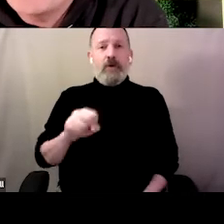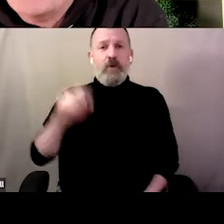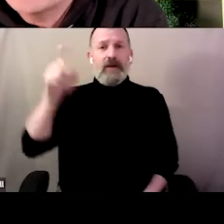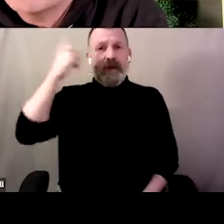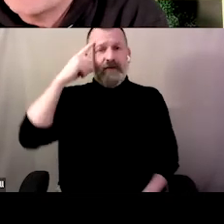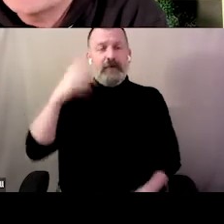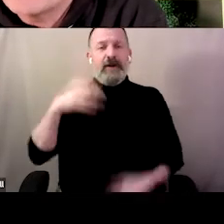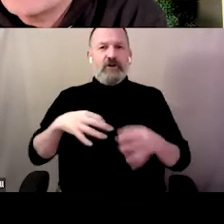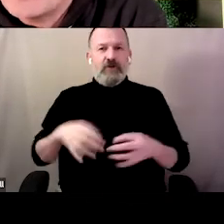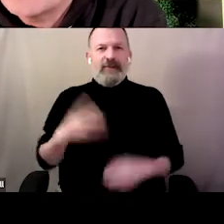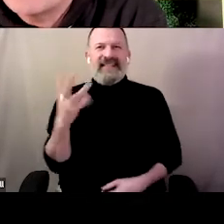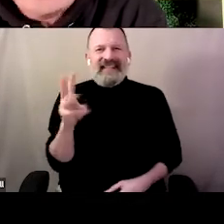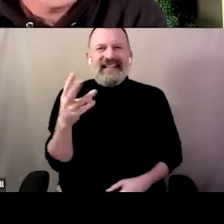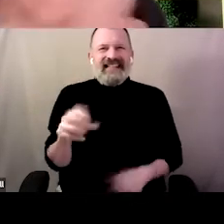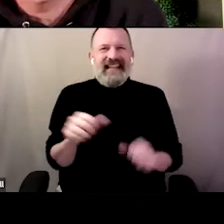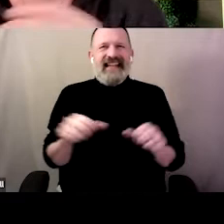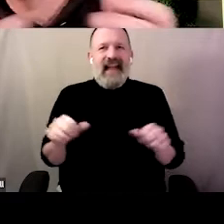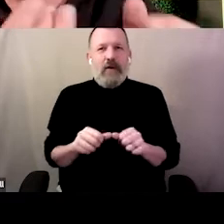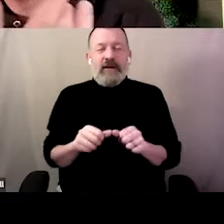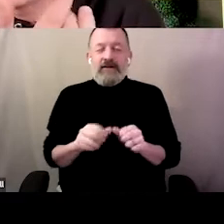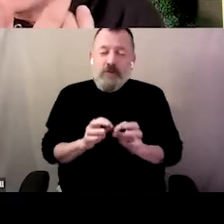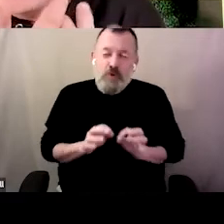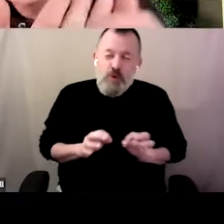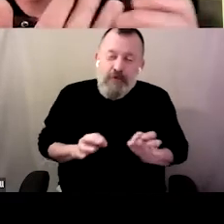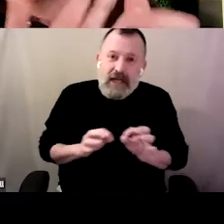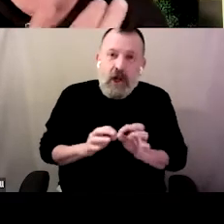areas of critical infrastructure, right. So, you know, communications,